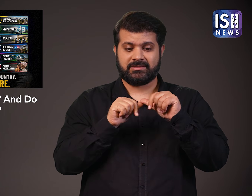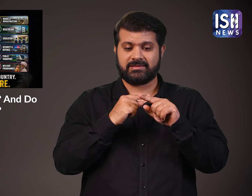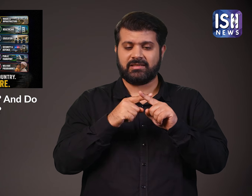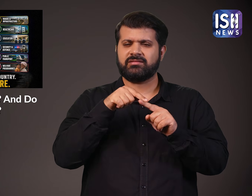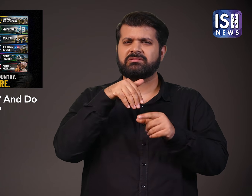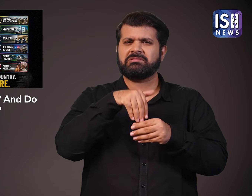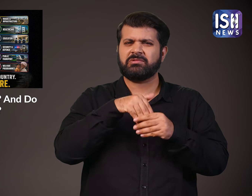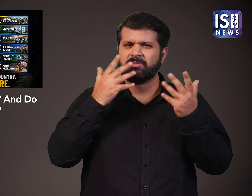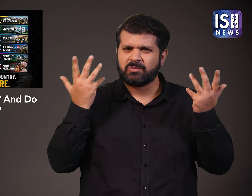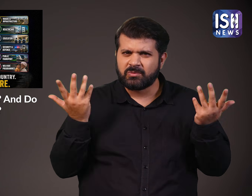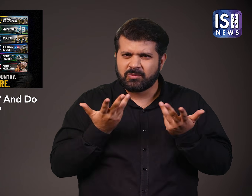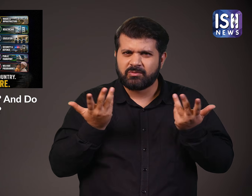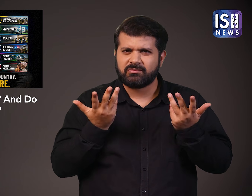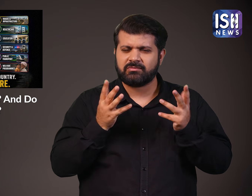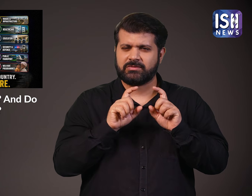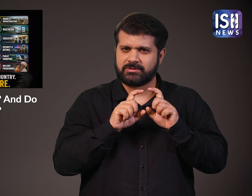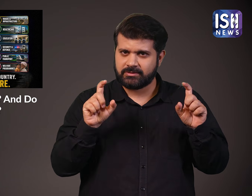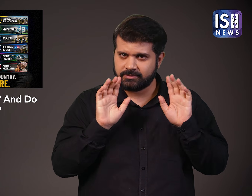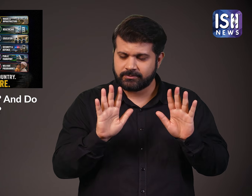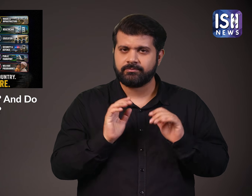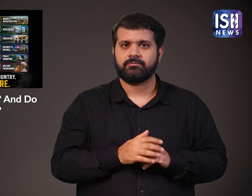What Is Tax?